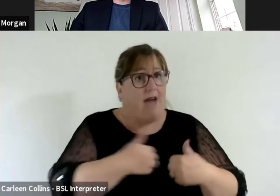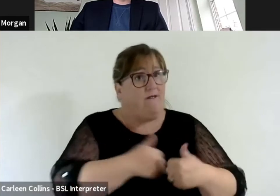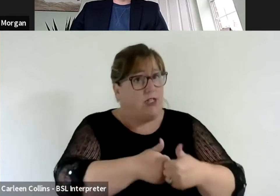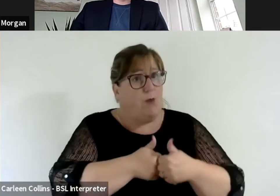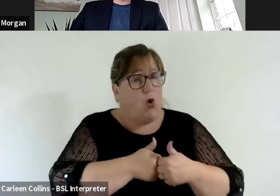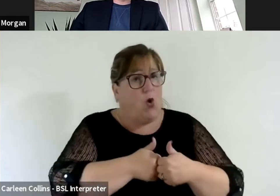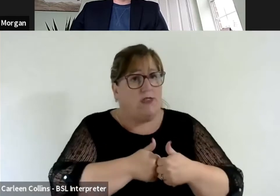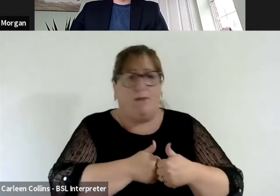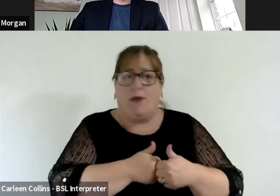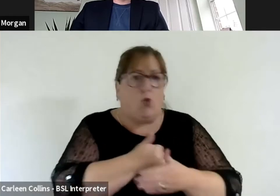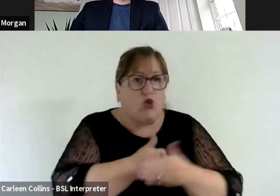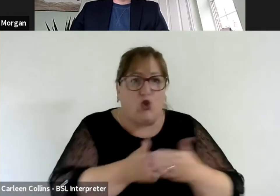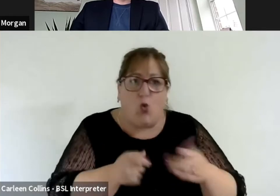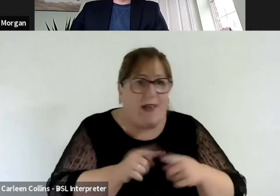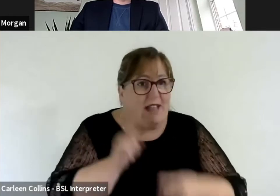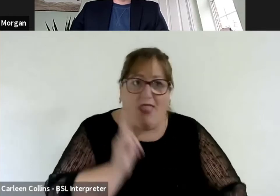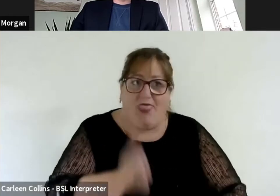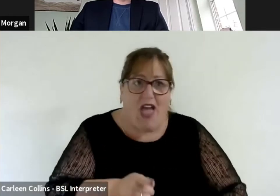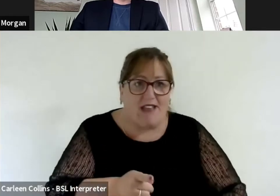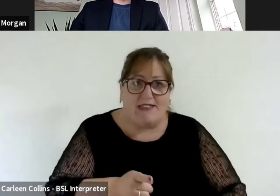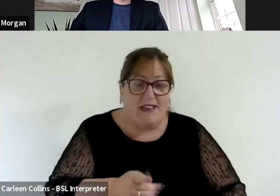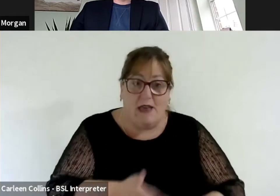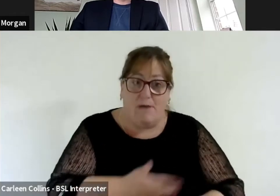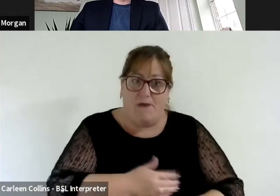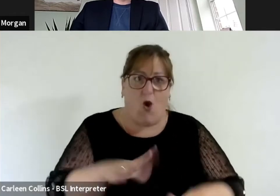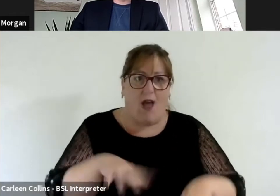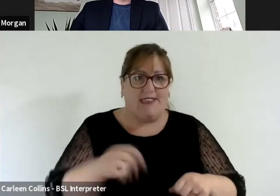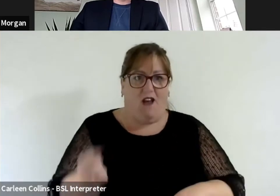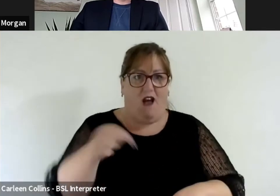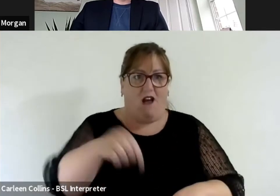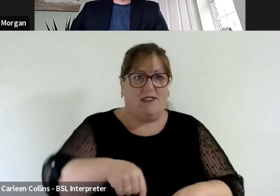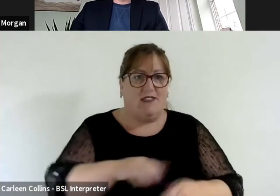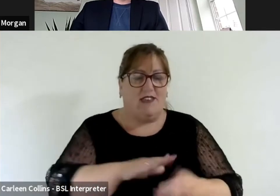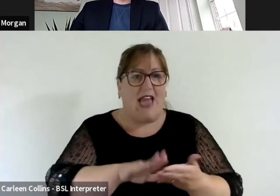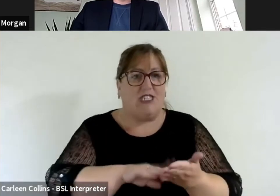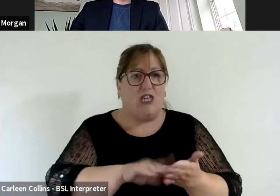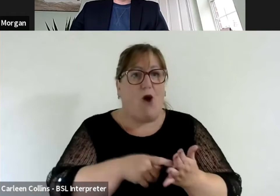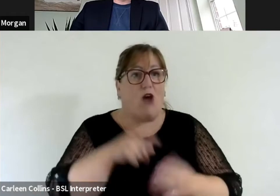It's not an easy one and I do get that support.